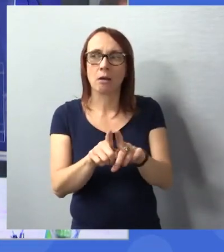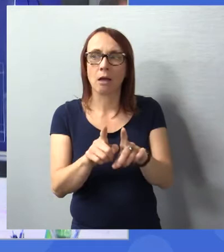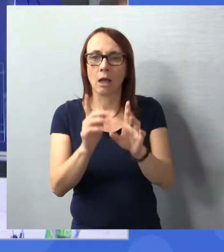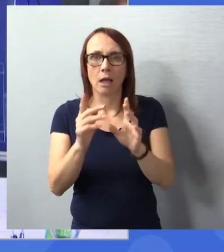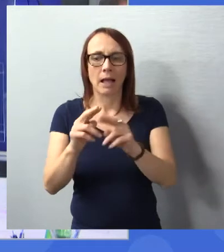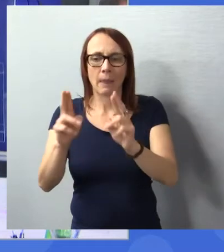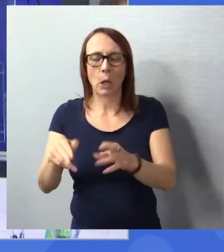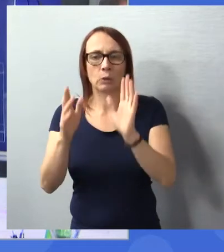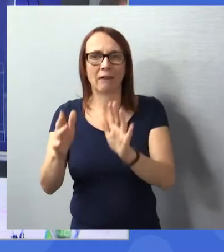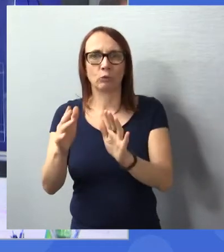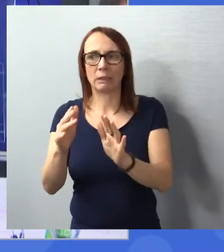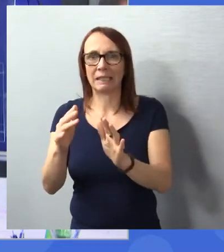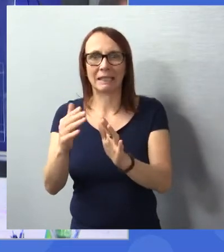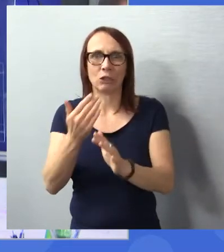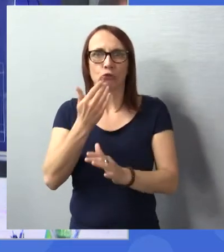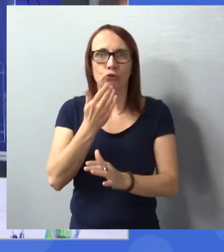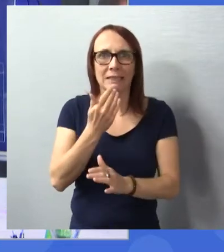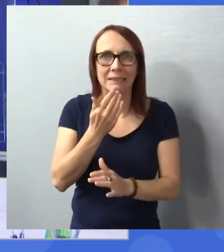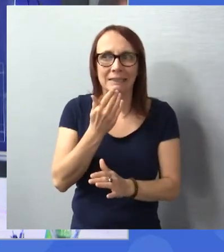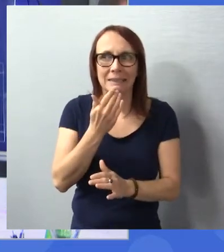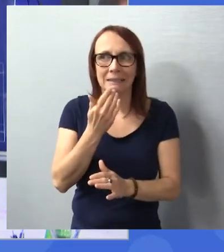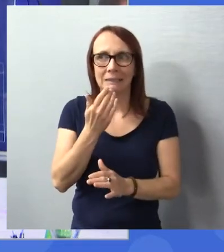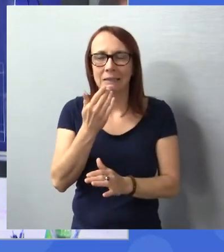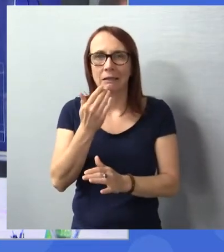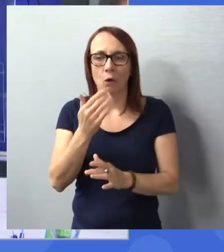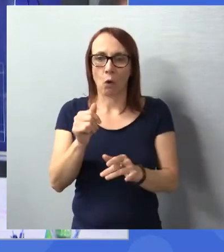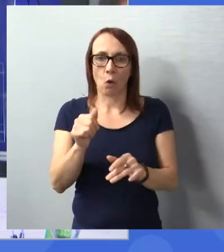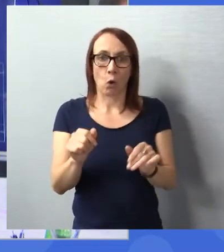friendly but it being social housing we've already got so looking at really